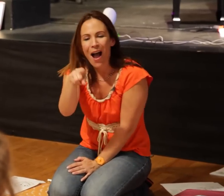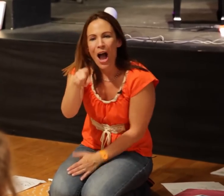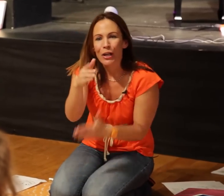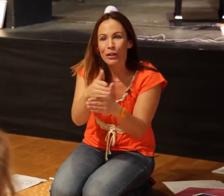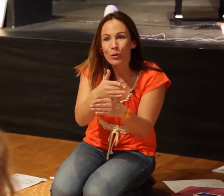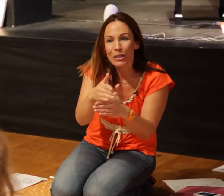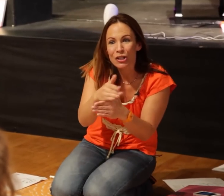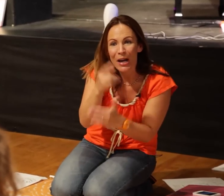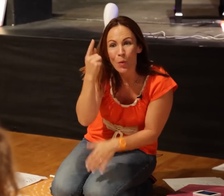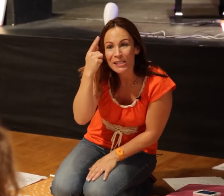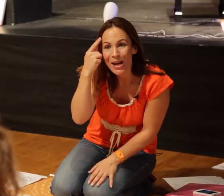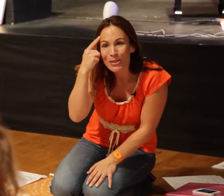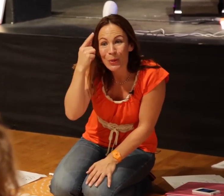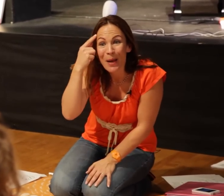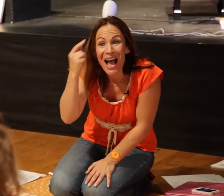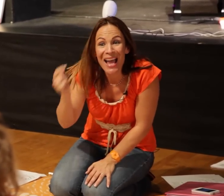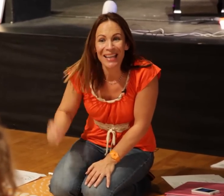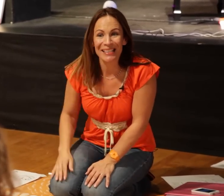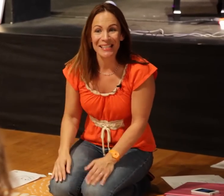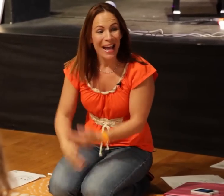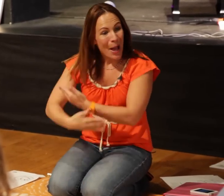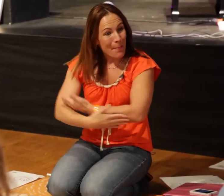You can share what's on your mind